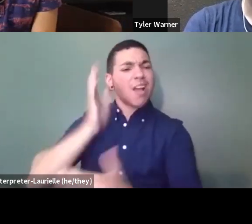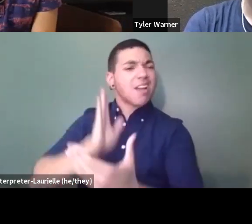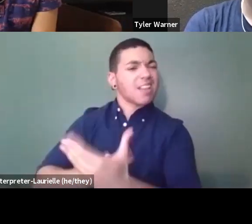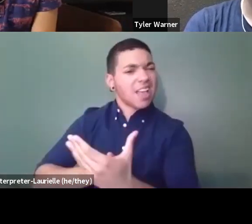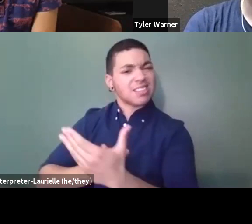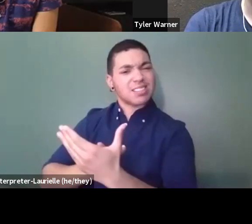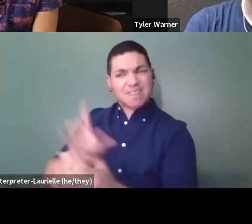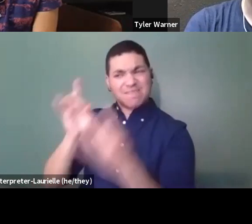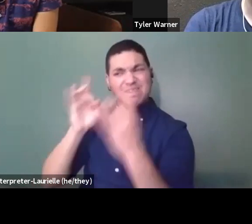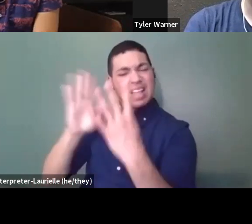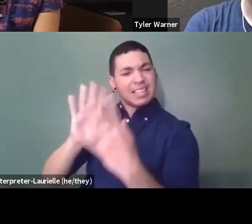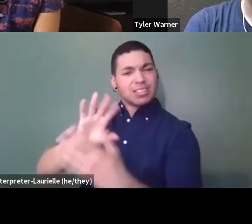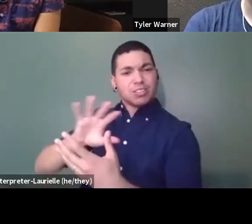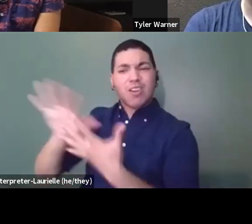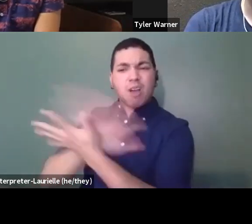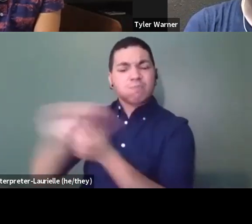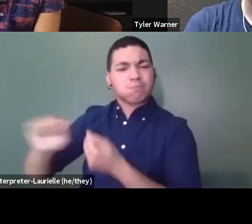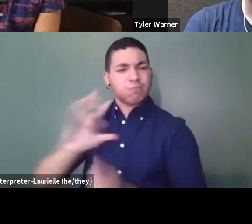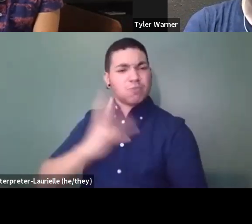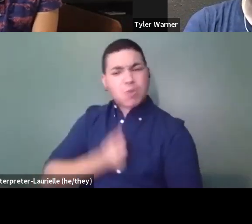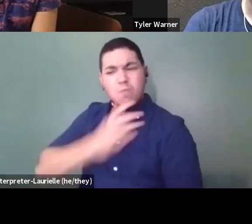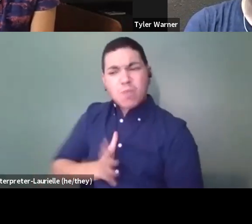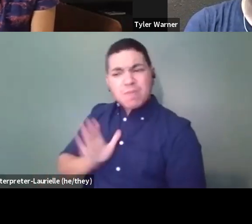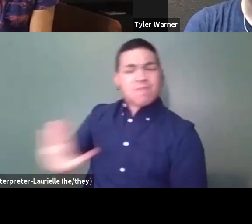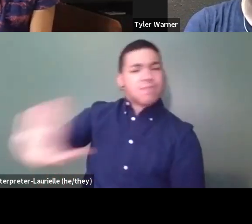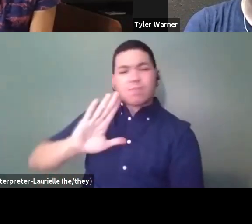reach out to us at ACLU of Oregon, email